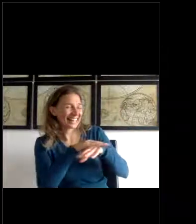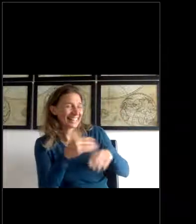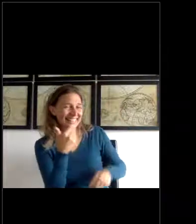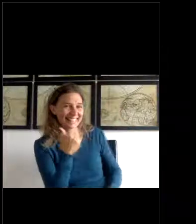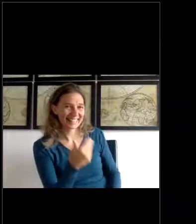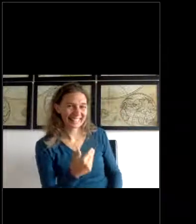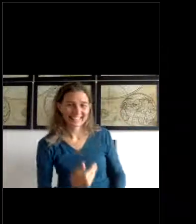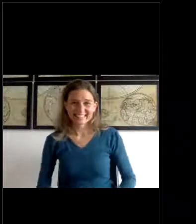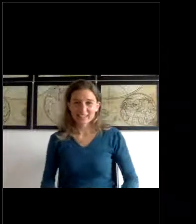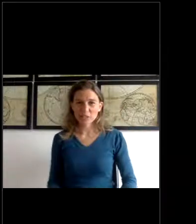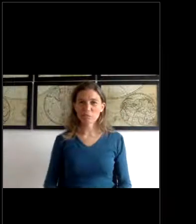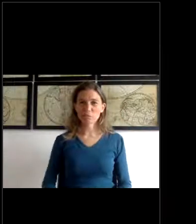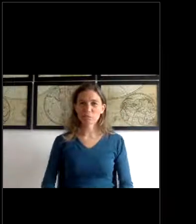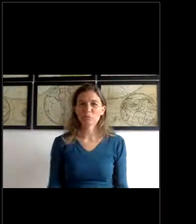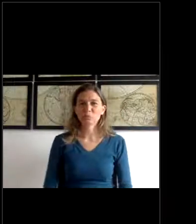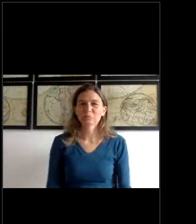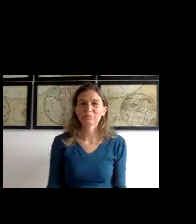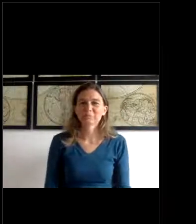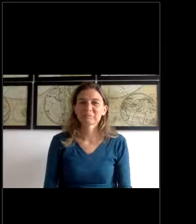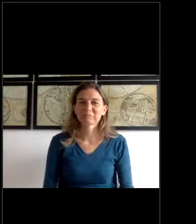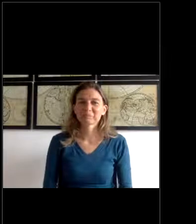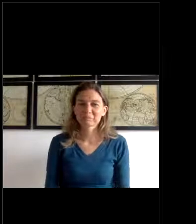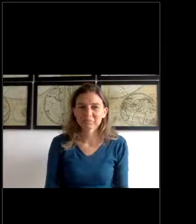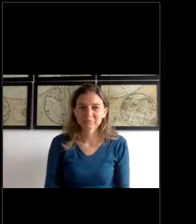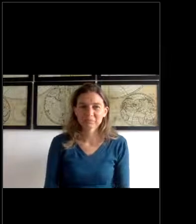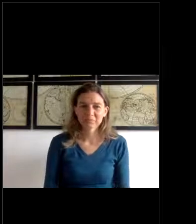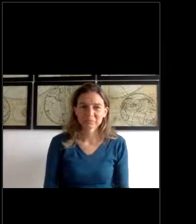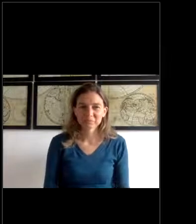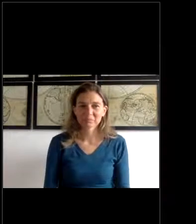Looking at volunteerism for Sustainable Development,